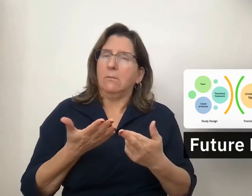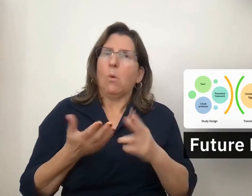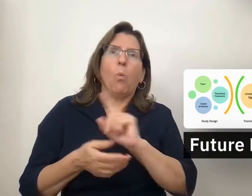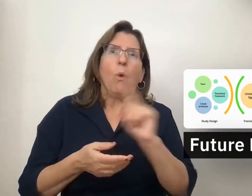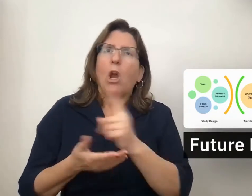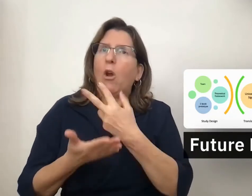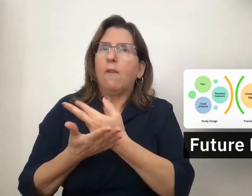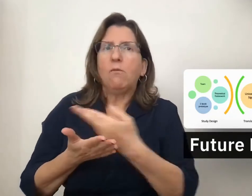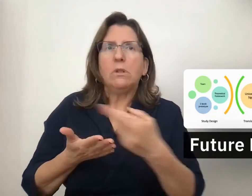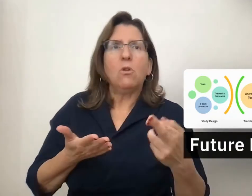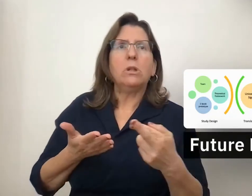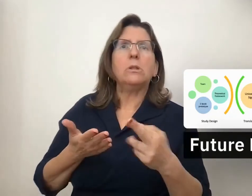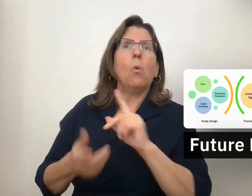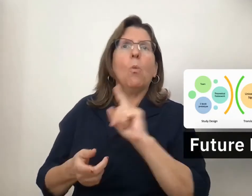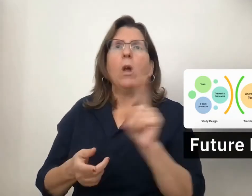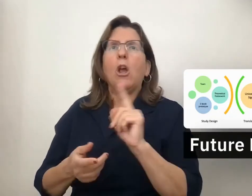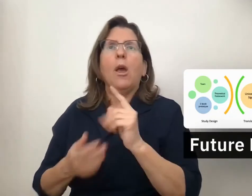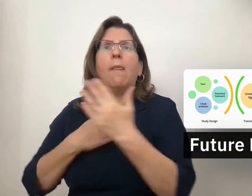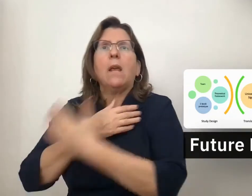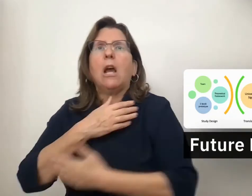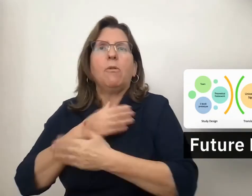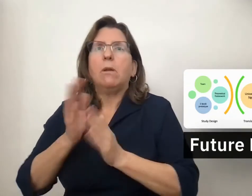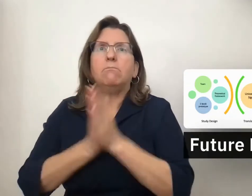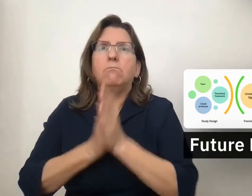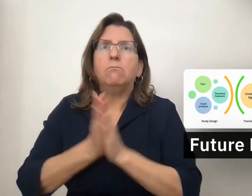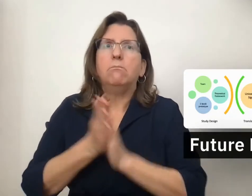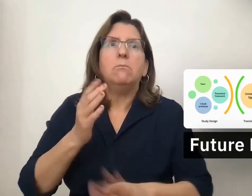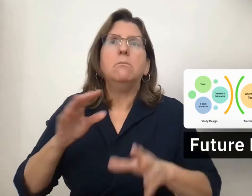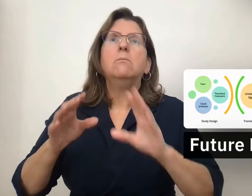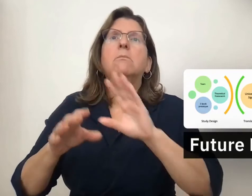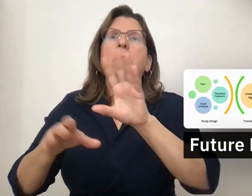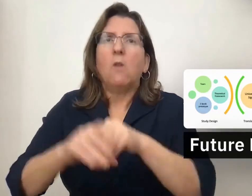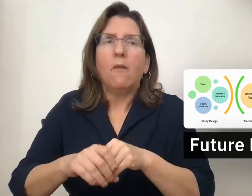In our research we need to identify those prospective resources.